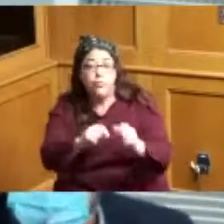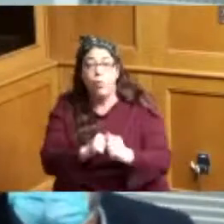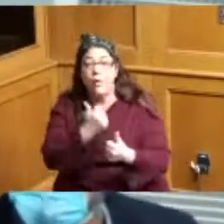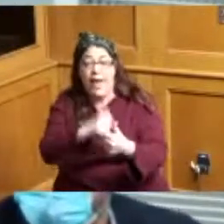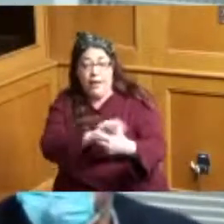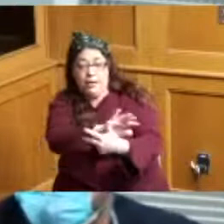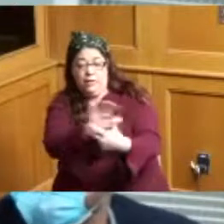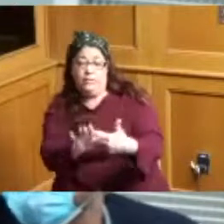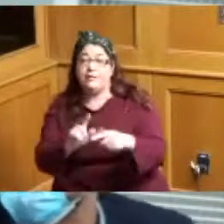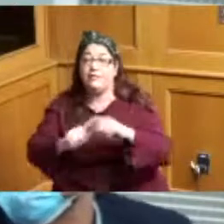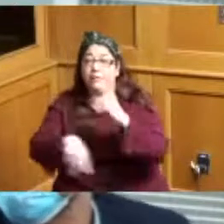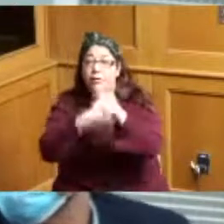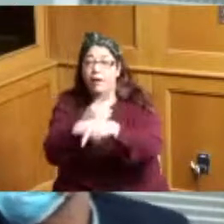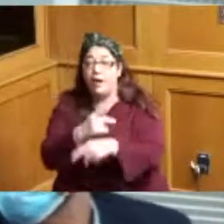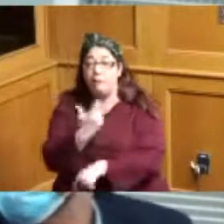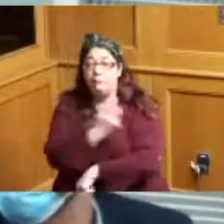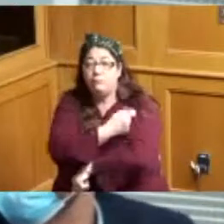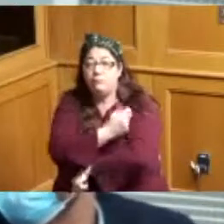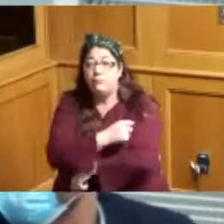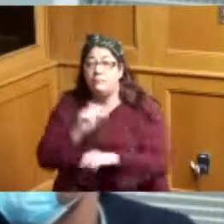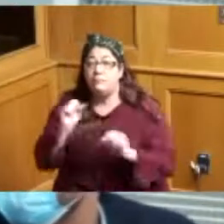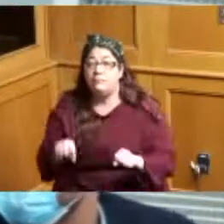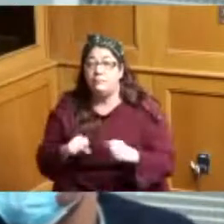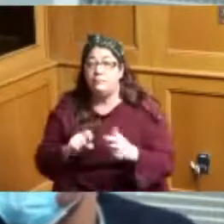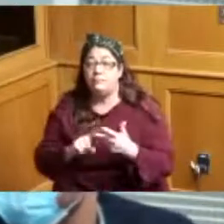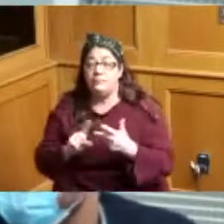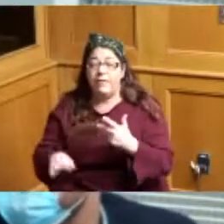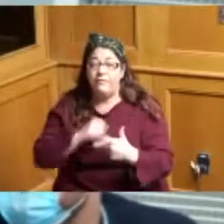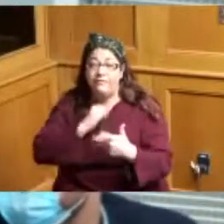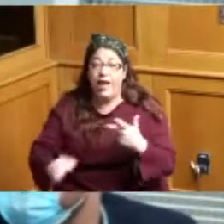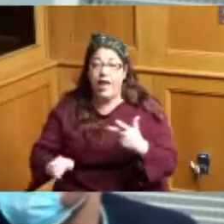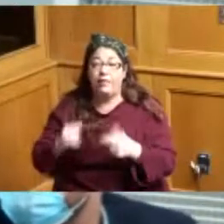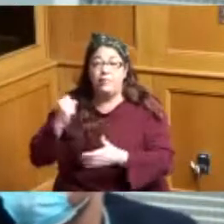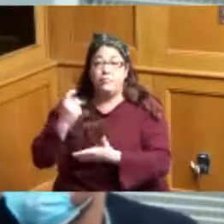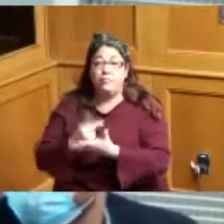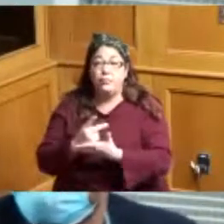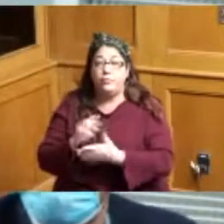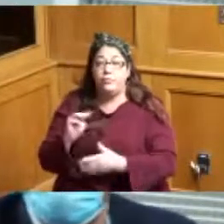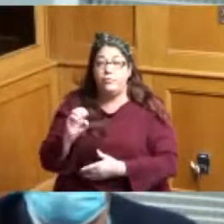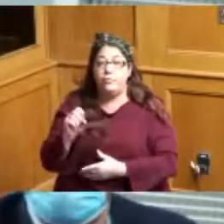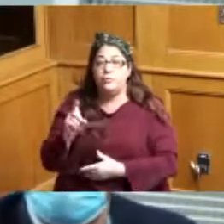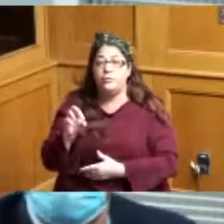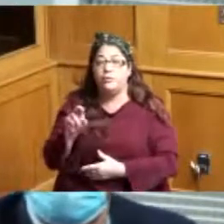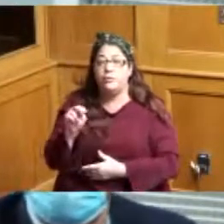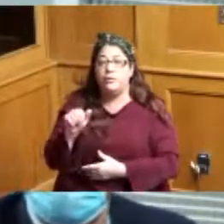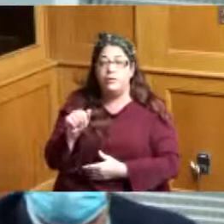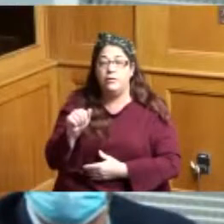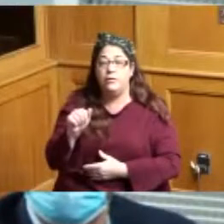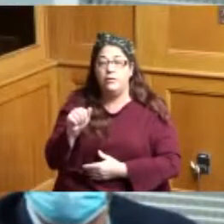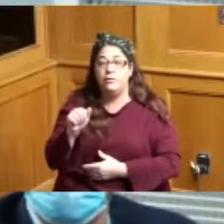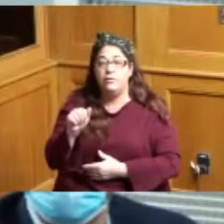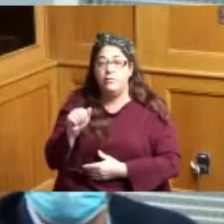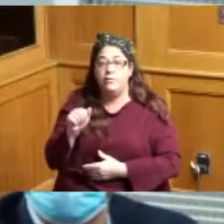available including the newly finalized approved Moderna vaccine which I forget the new name for